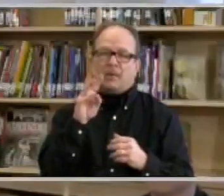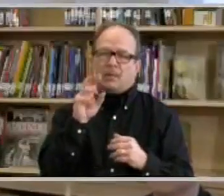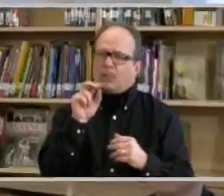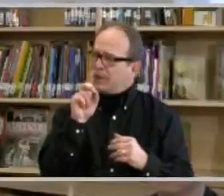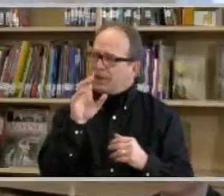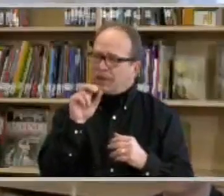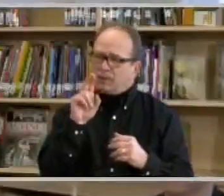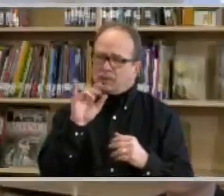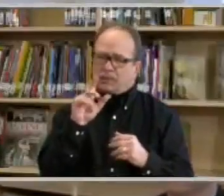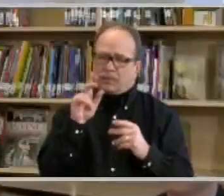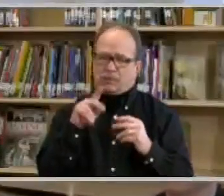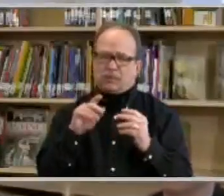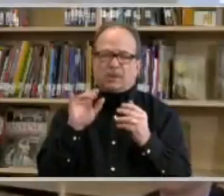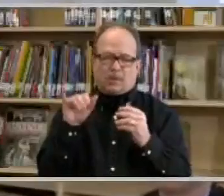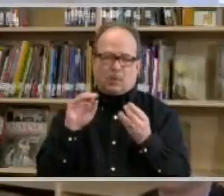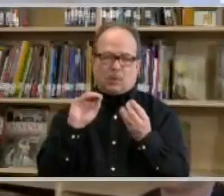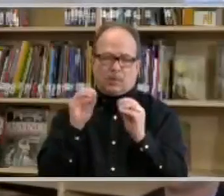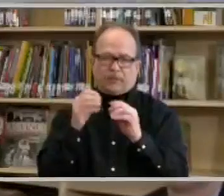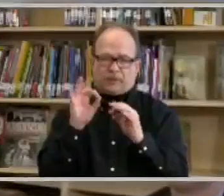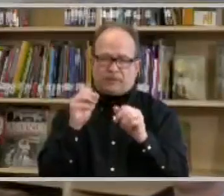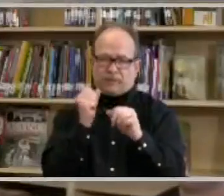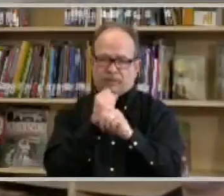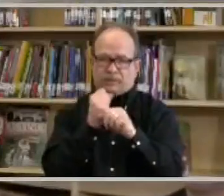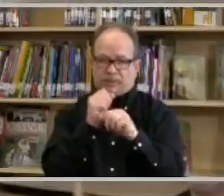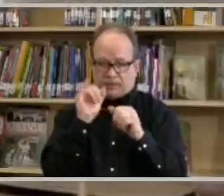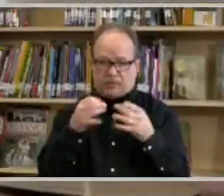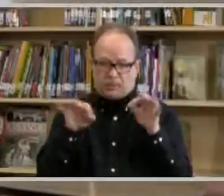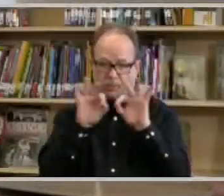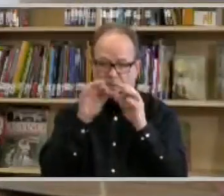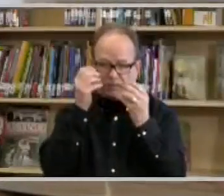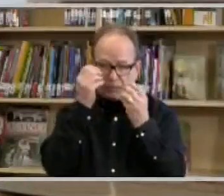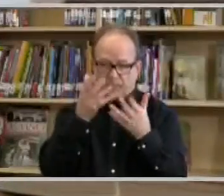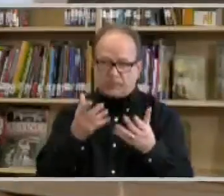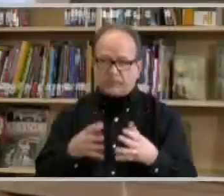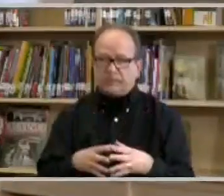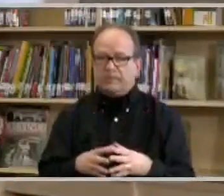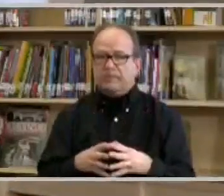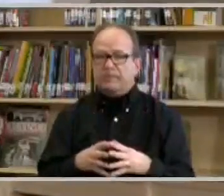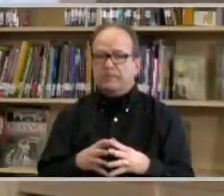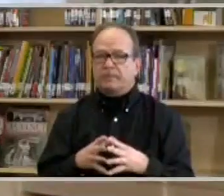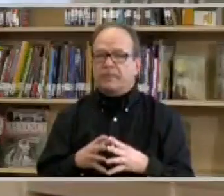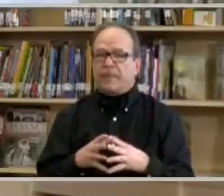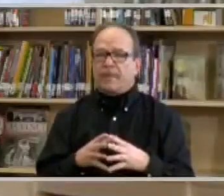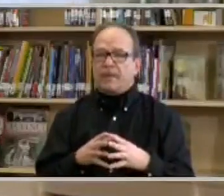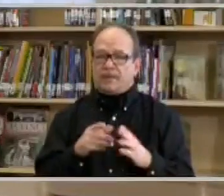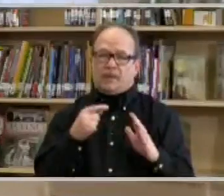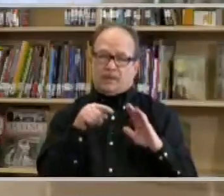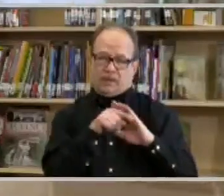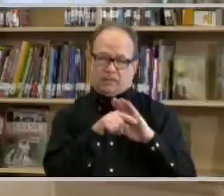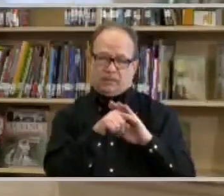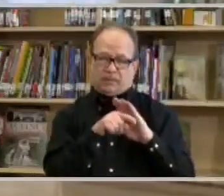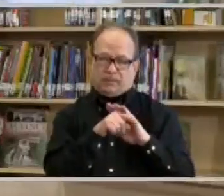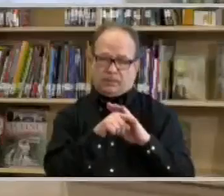I HAVE ALWAYS LOOKED AT AS AN ADVISORY COUNCIL MEMBER AND NOW MAYOR OF SOME INDICATION OF HOW THE COMMUNITIES ARE WORKING WITH